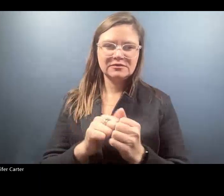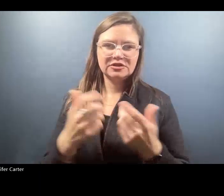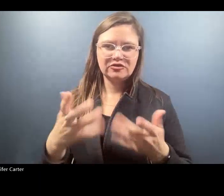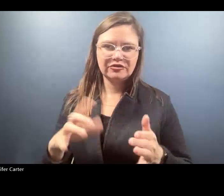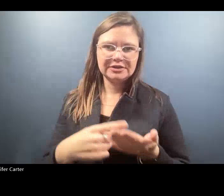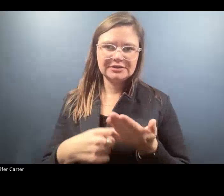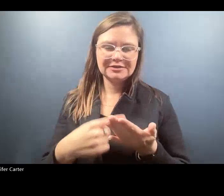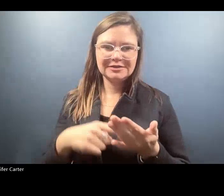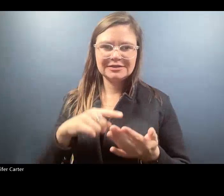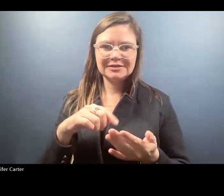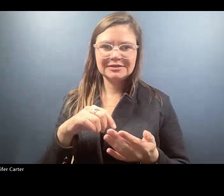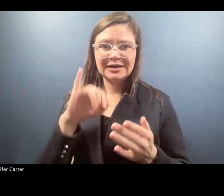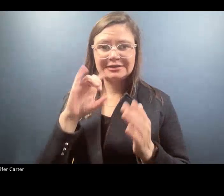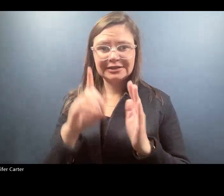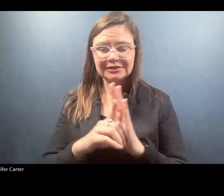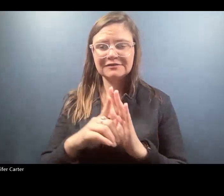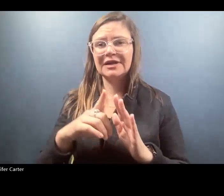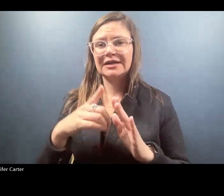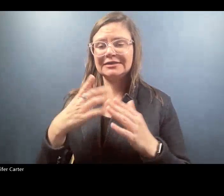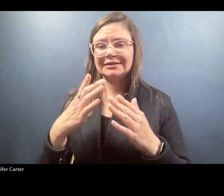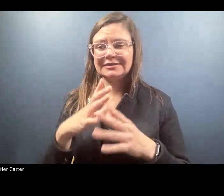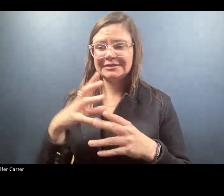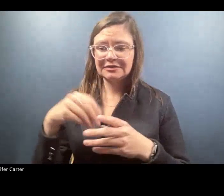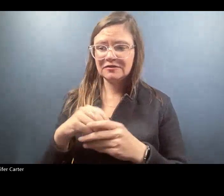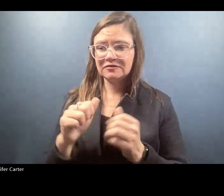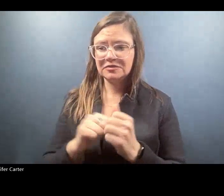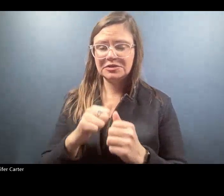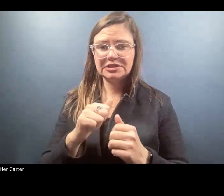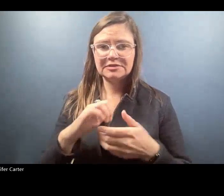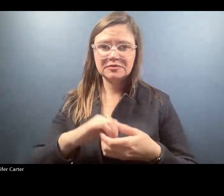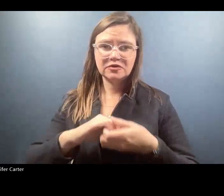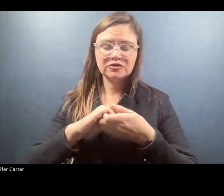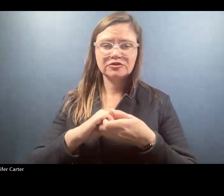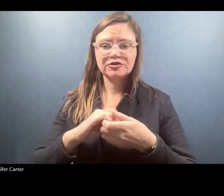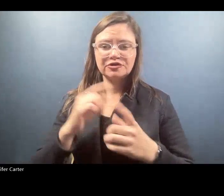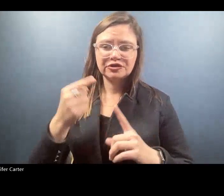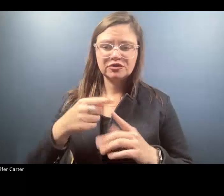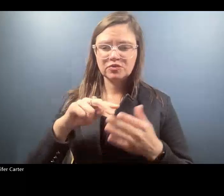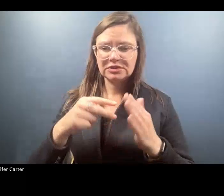we talked about today, identifying engaging partners, defining the workforce, specifying data needs,